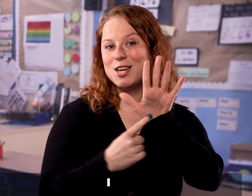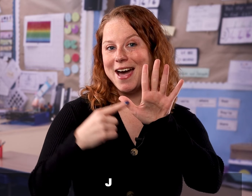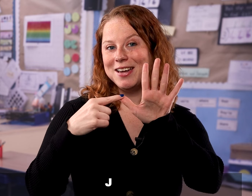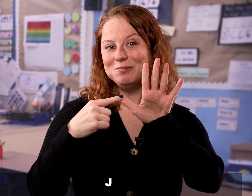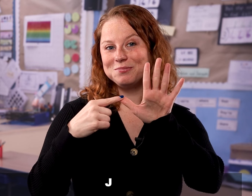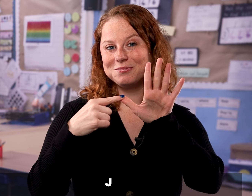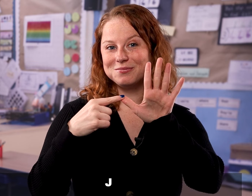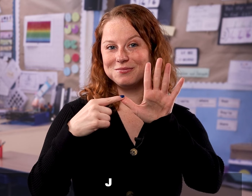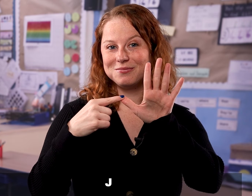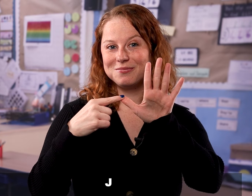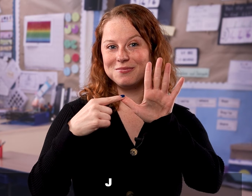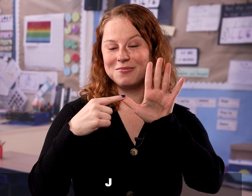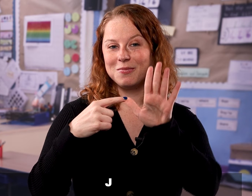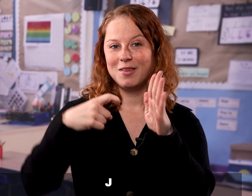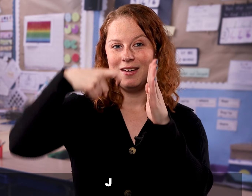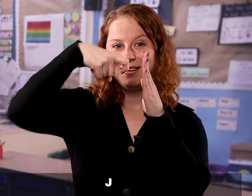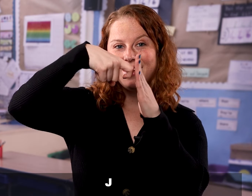J K